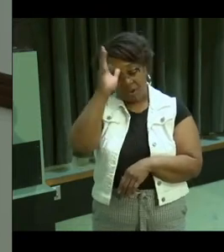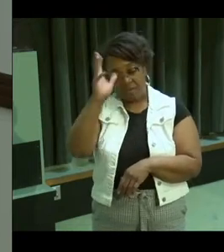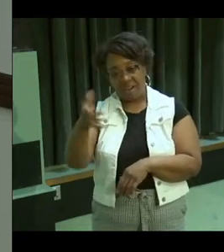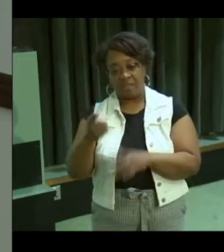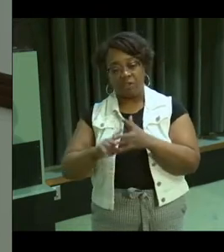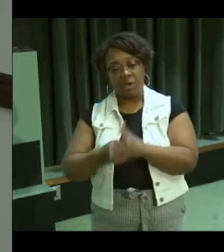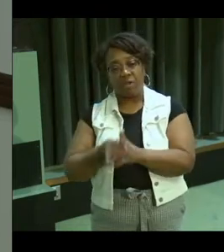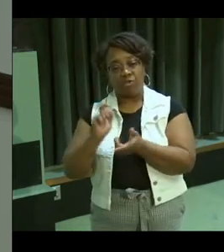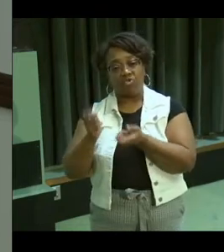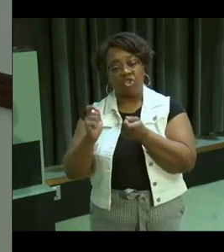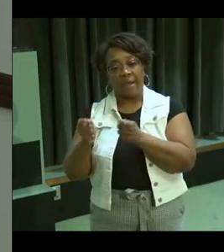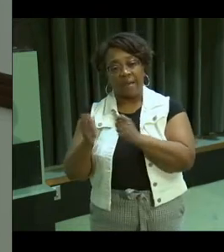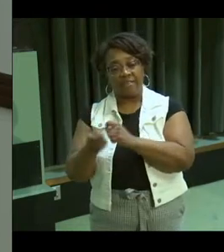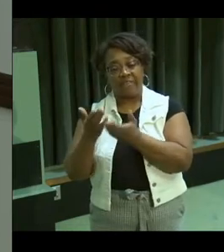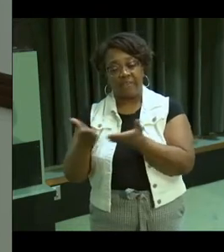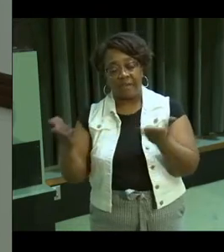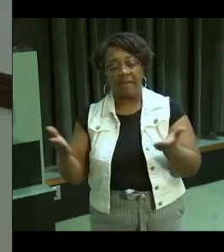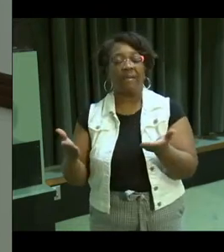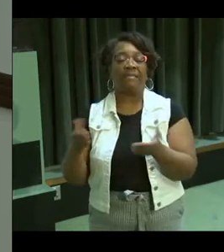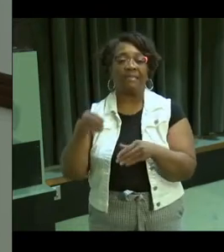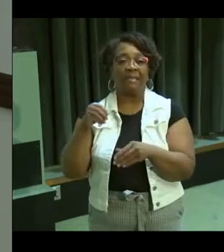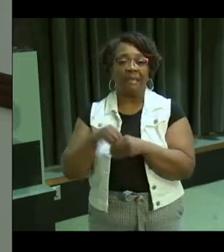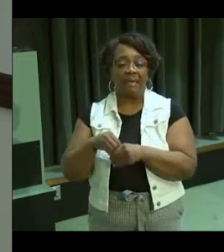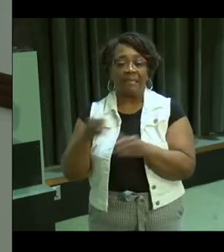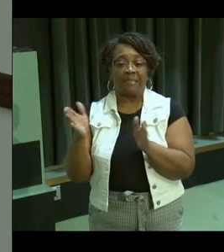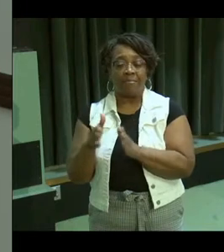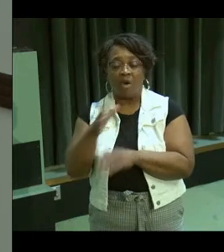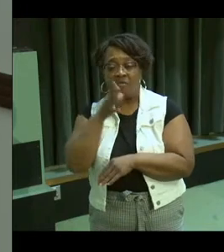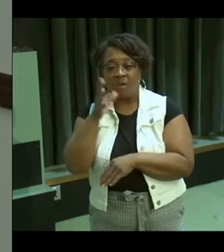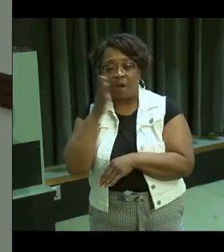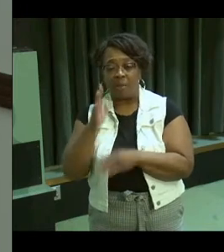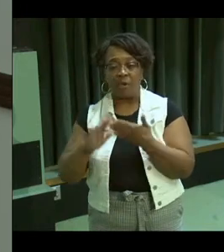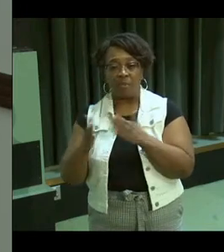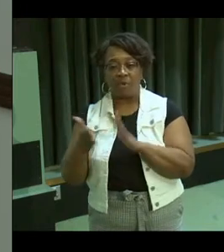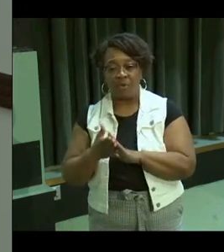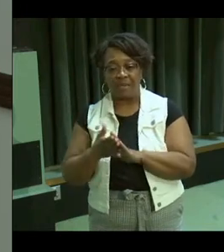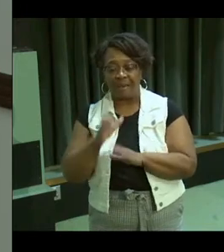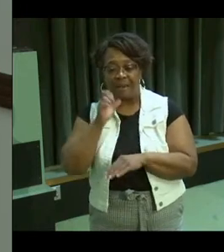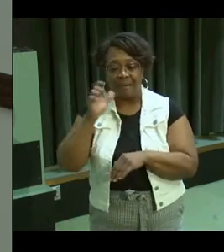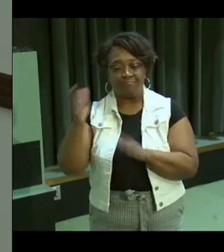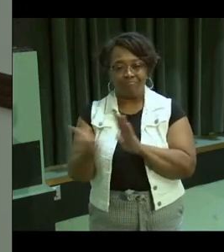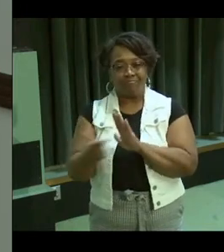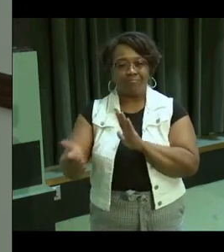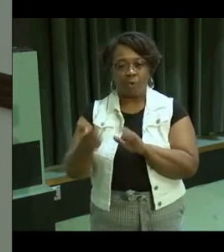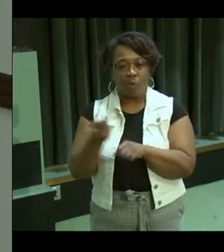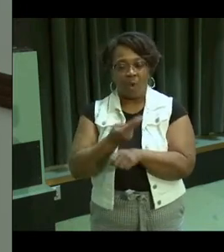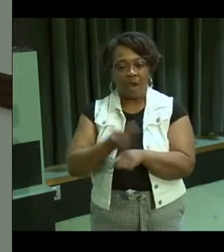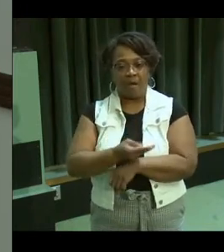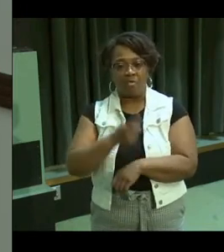community, they weren't allowed